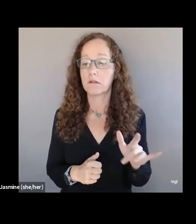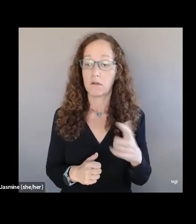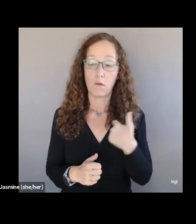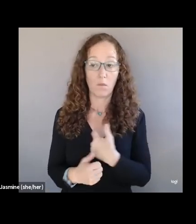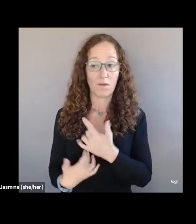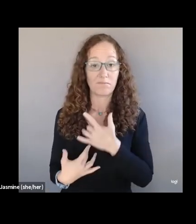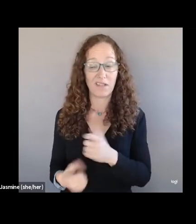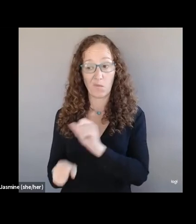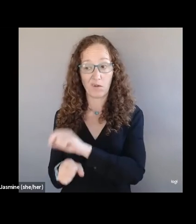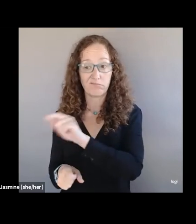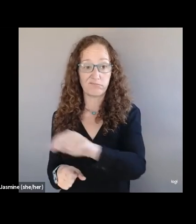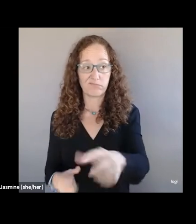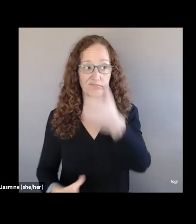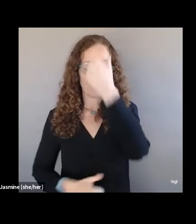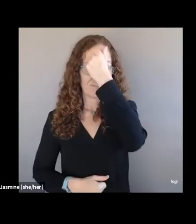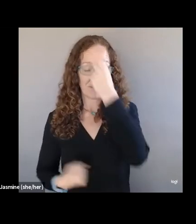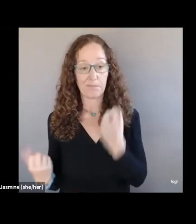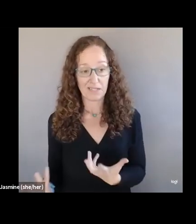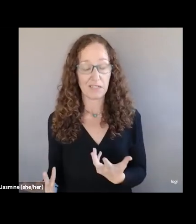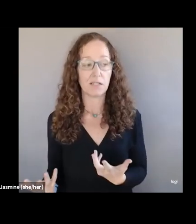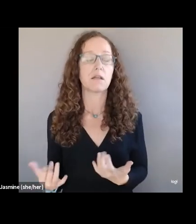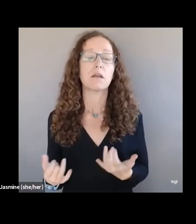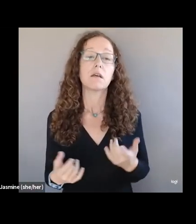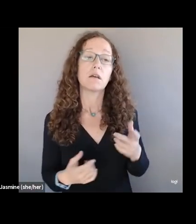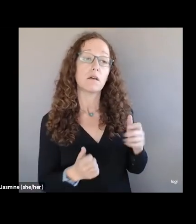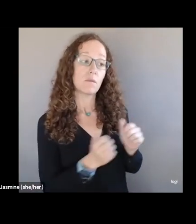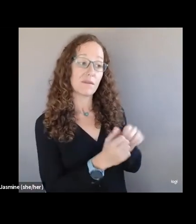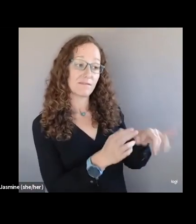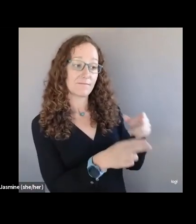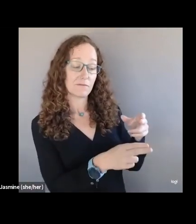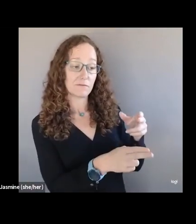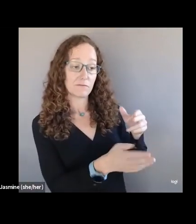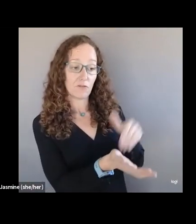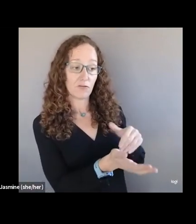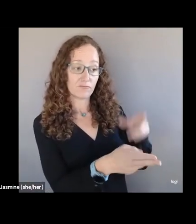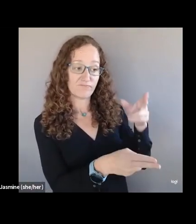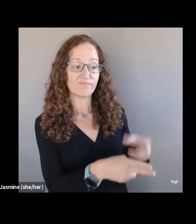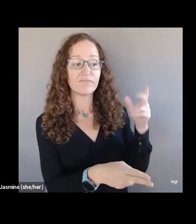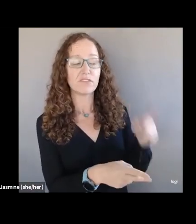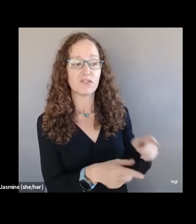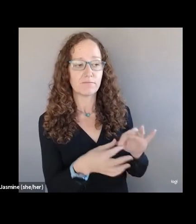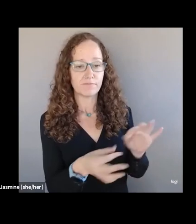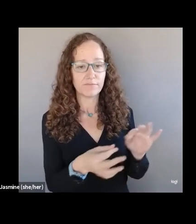an organizing feature of institutions of higher education, as well as its intersections with anti